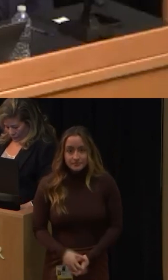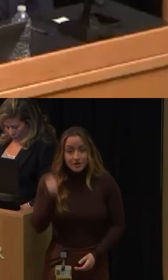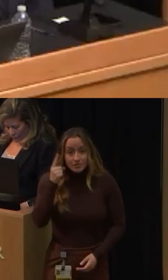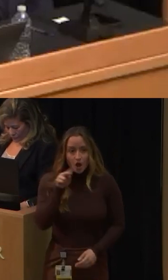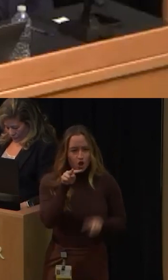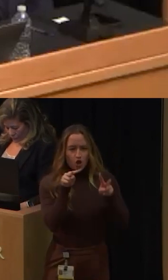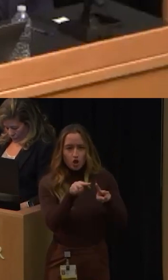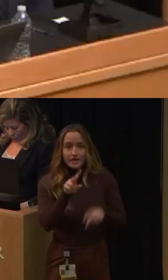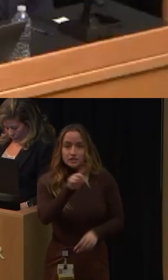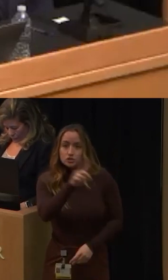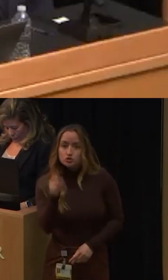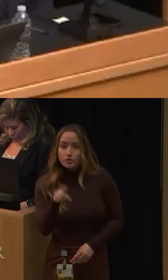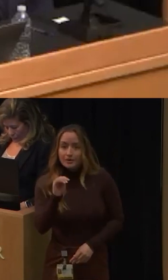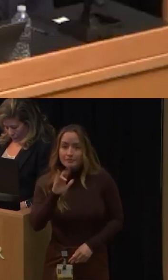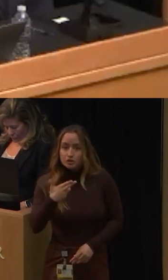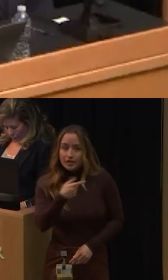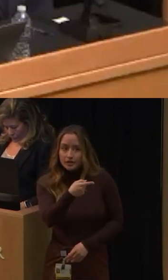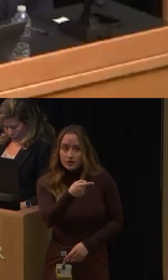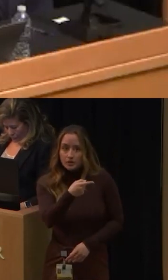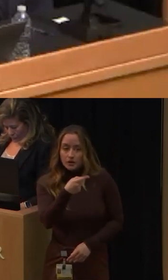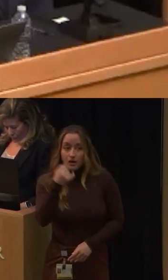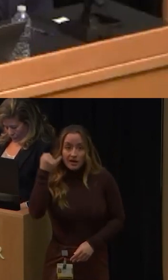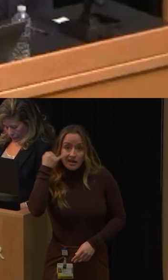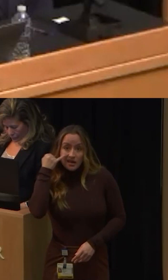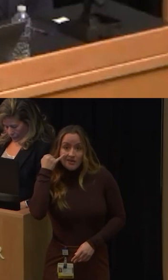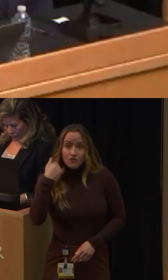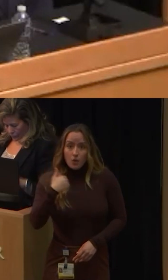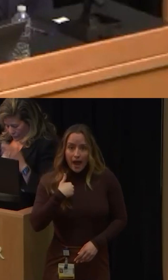where a strong back could get you a job on an assembly line